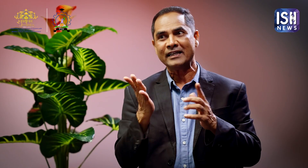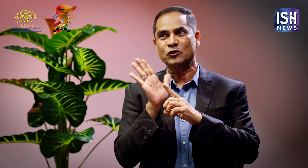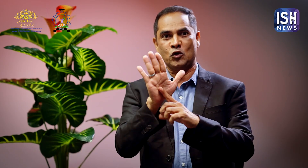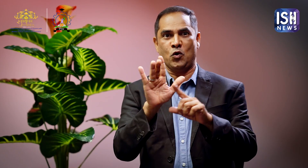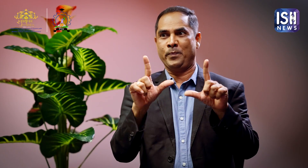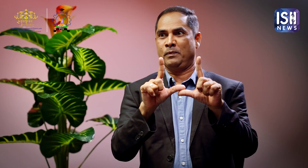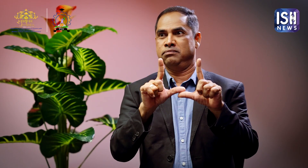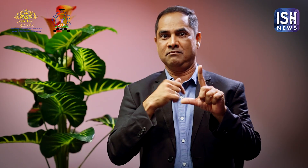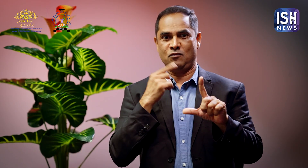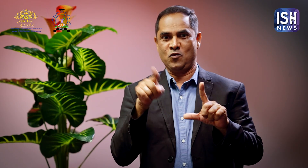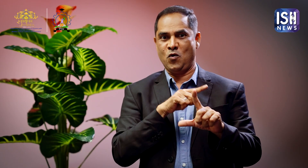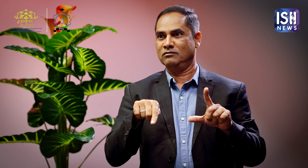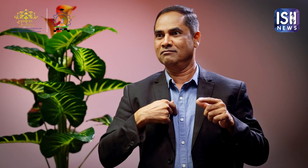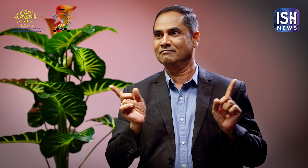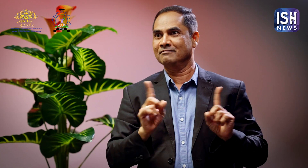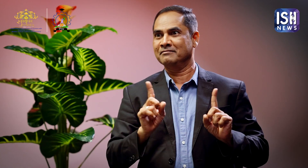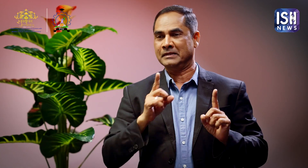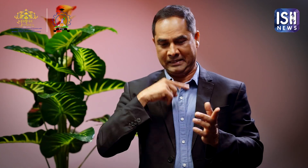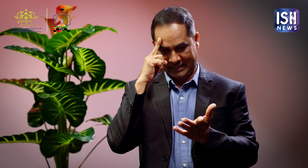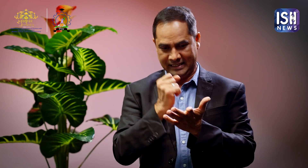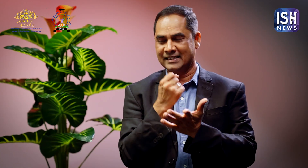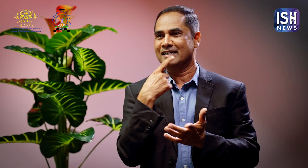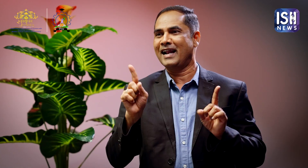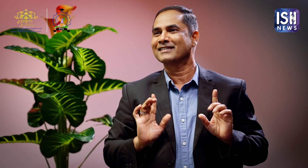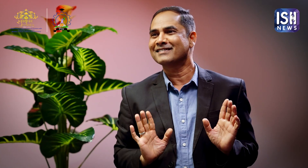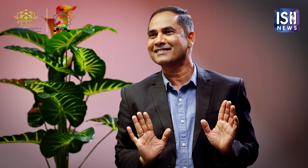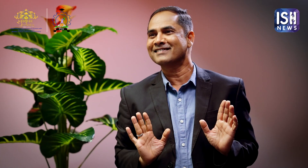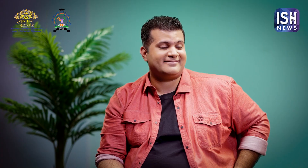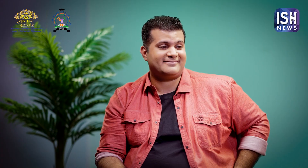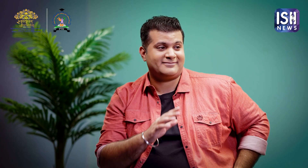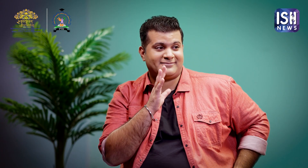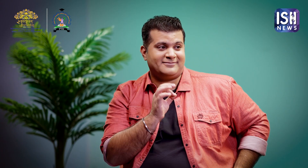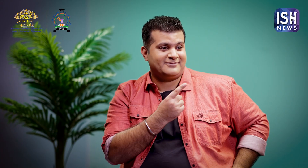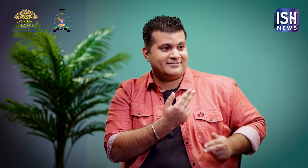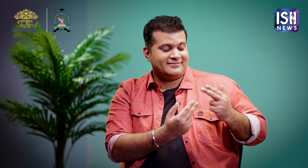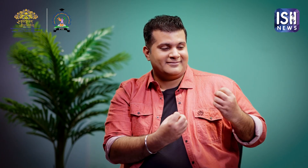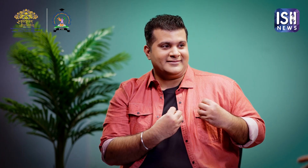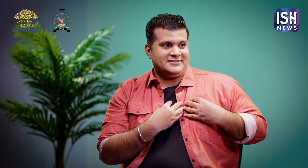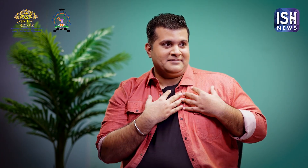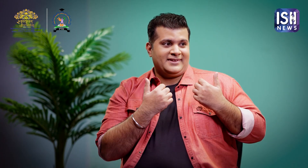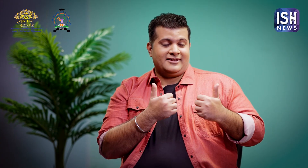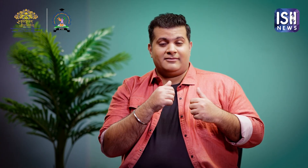Thus, I have proven that my decision to leave the Railway job was indeed the right one. Truly, it is an inspiring story to me.